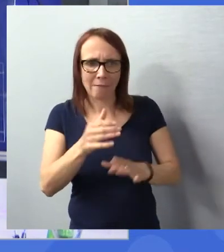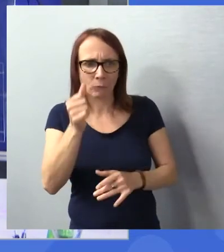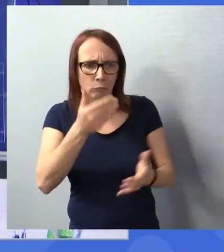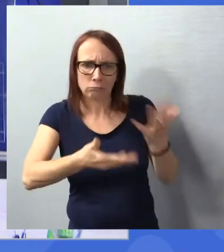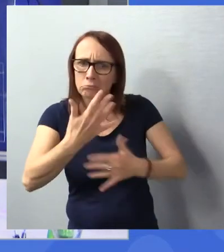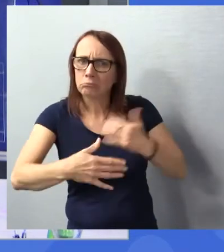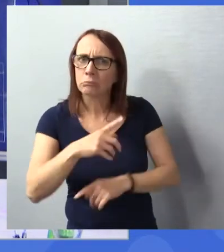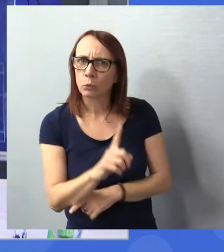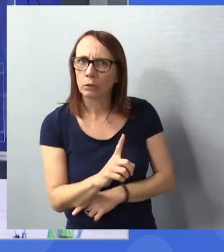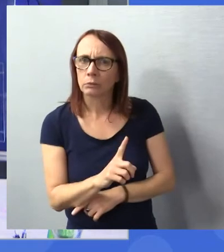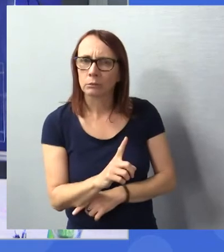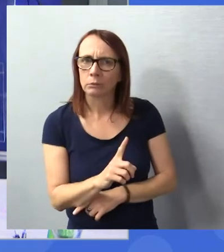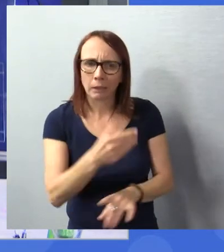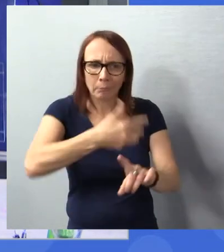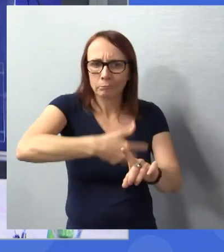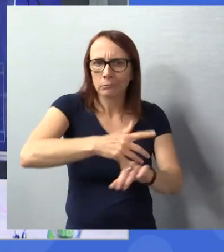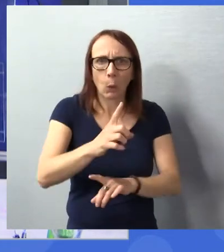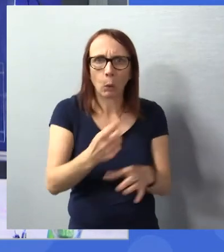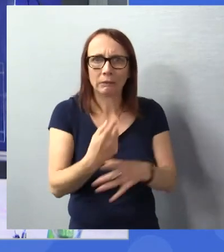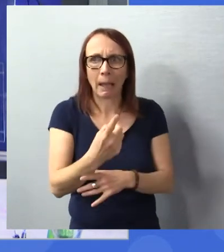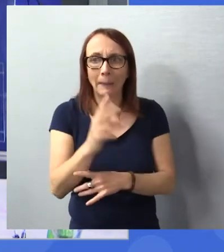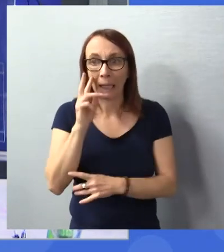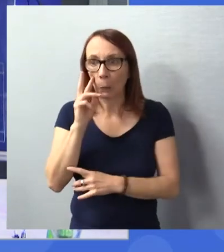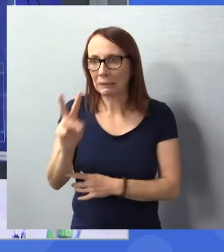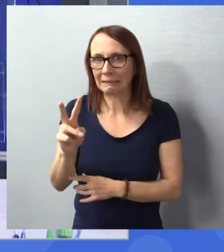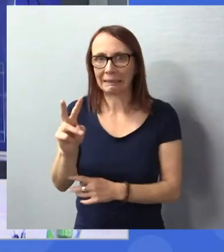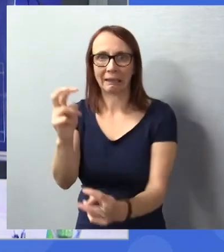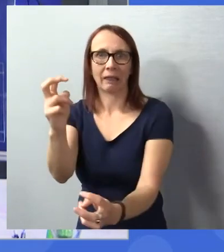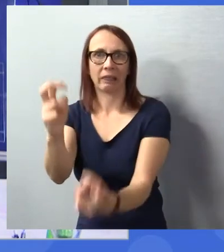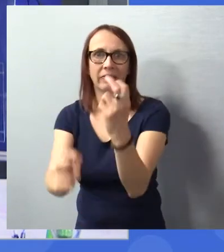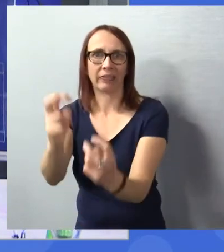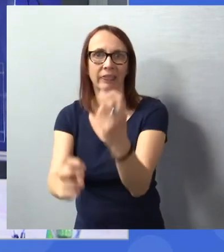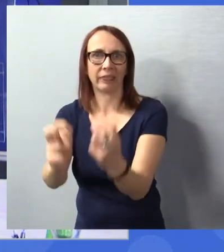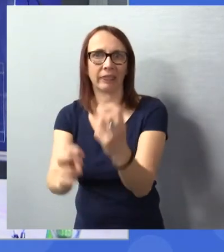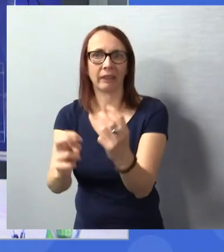scenes obviously is the big brother kind of style fighting debates and we like to